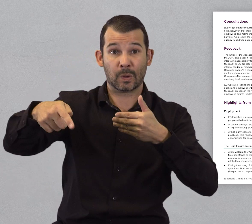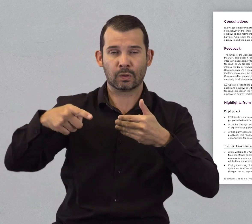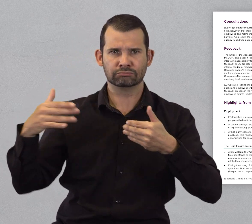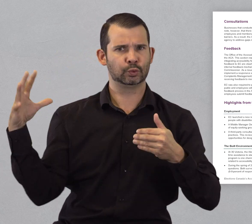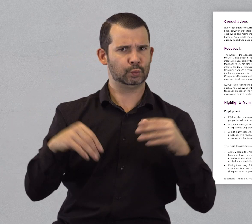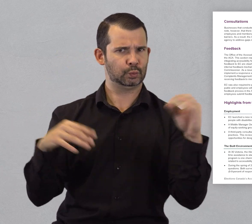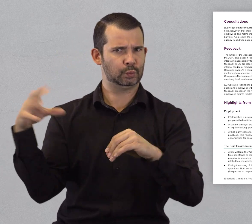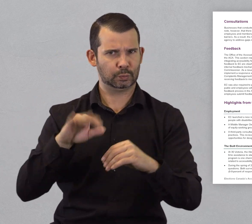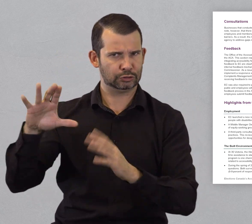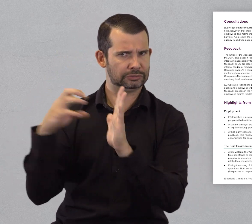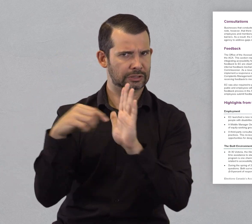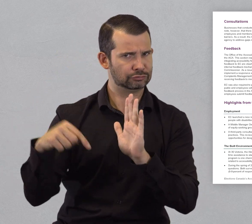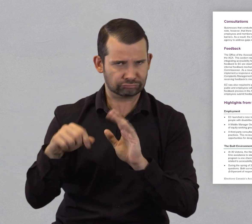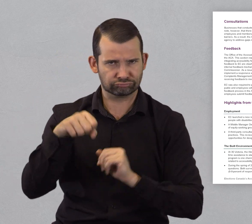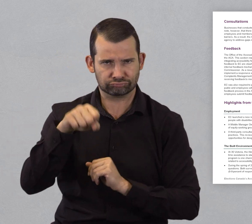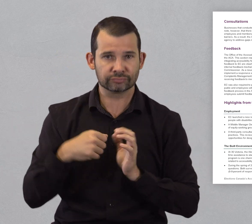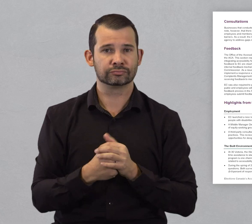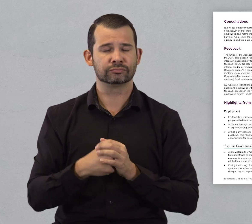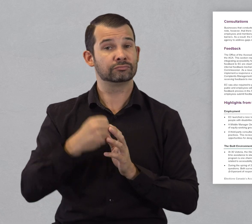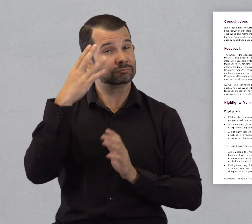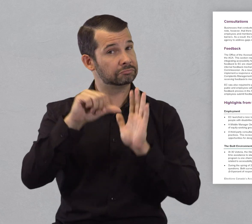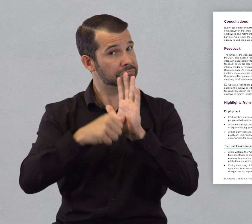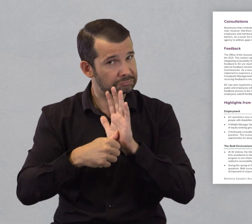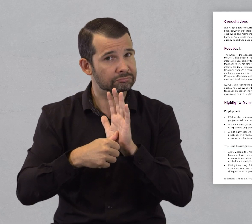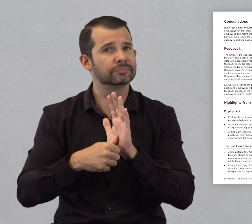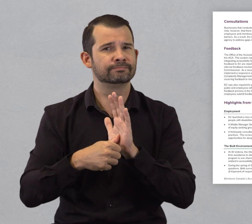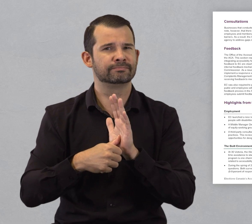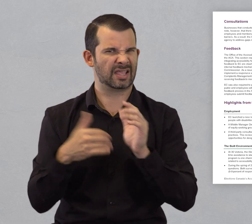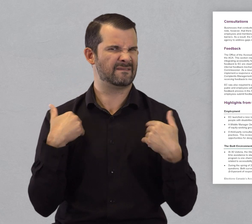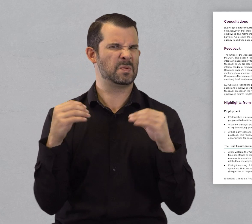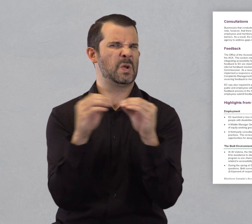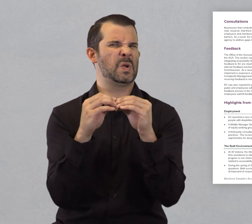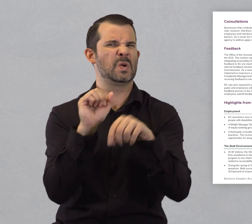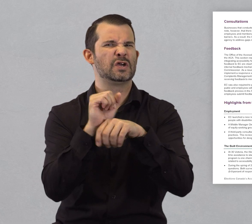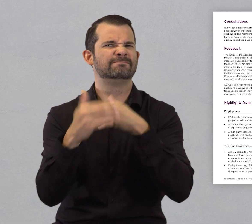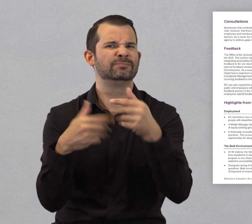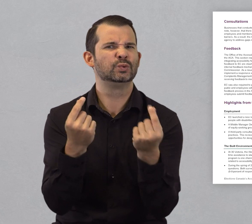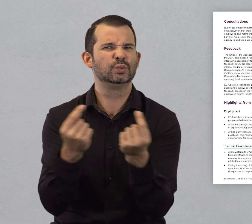in their sections. We note, however, that there is work to be done to understand how